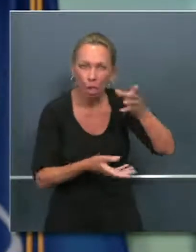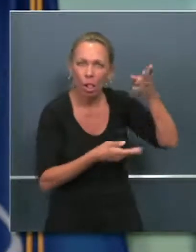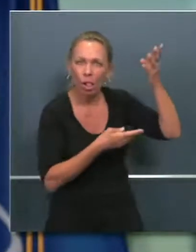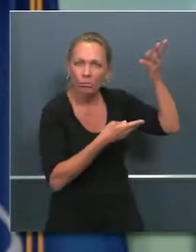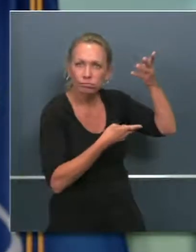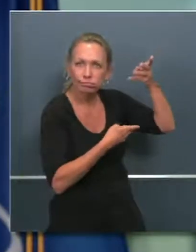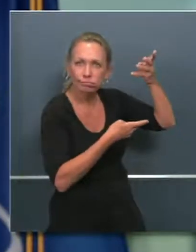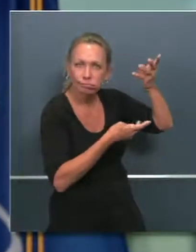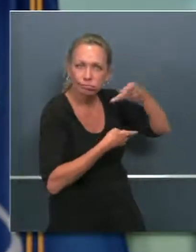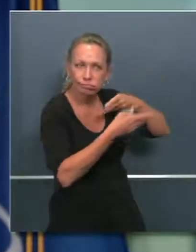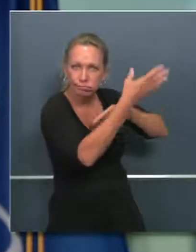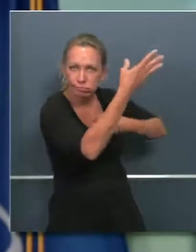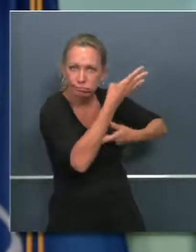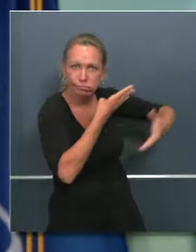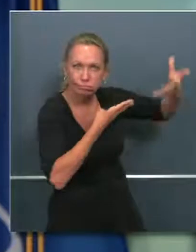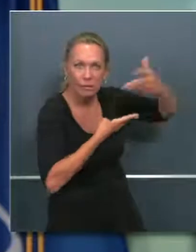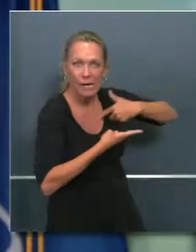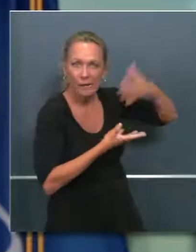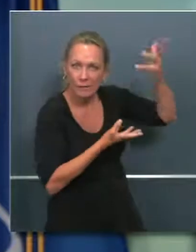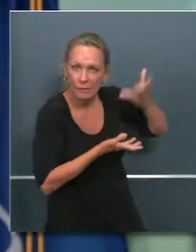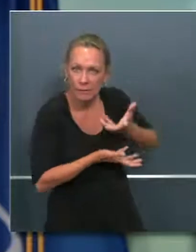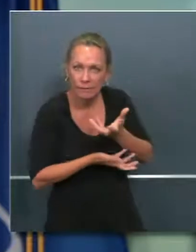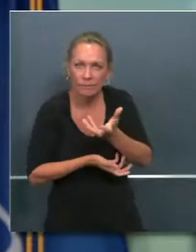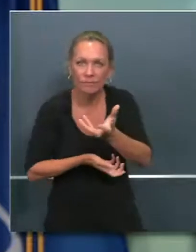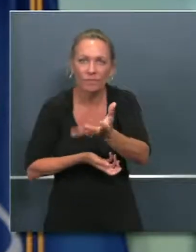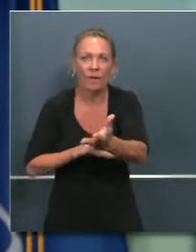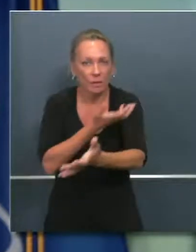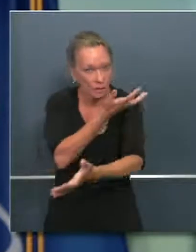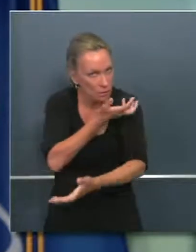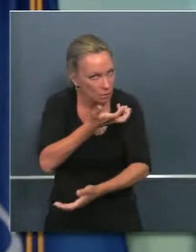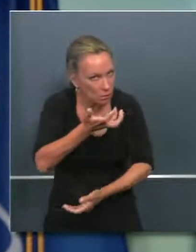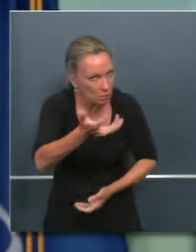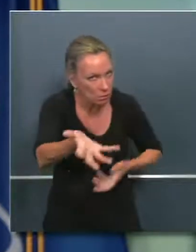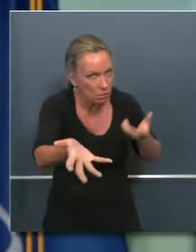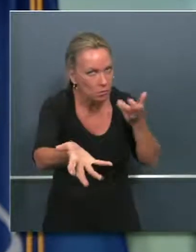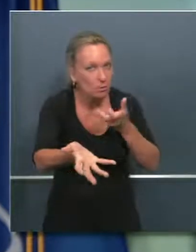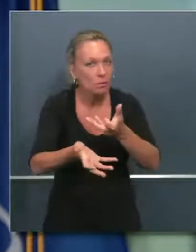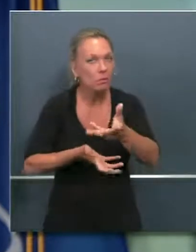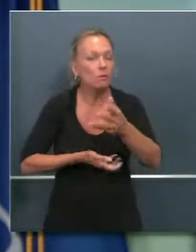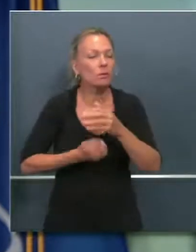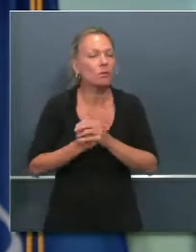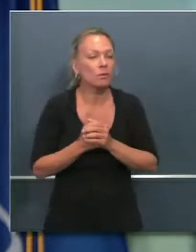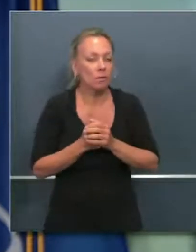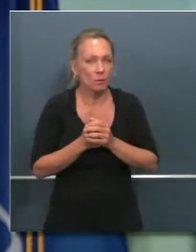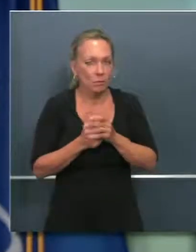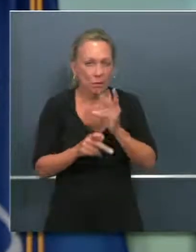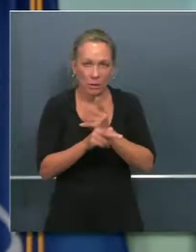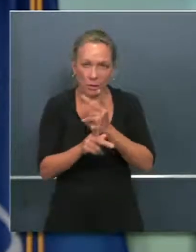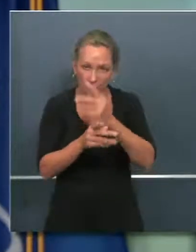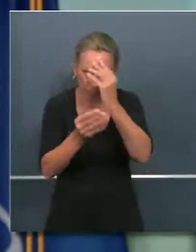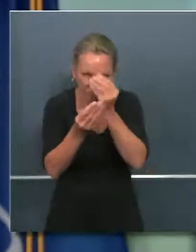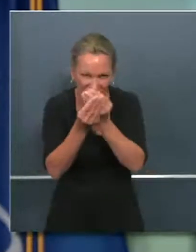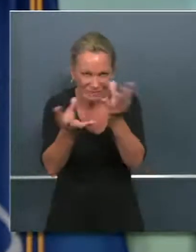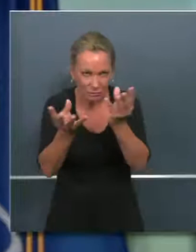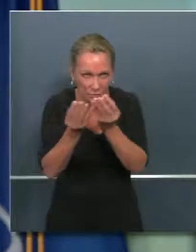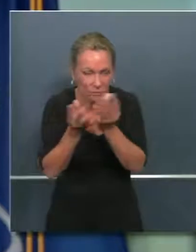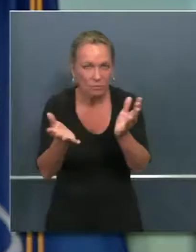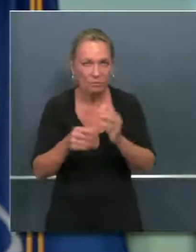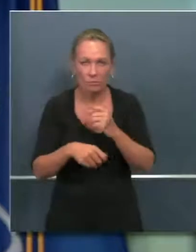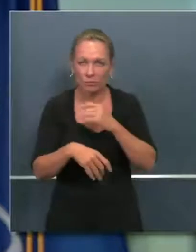at and we will make public and we believe the appropriate time based upon our feedback and